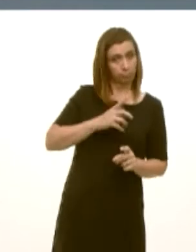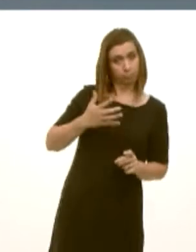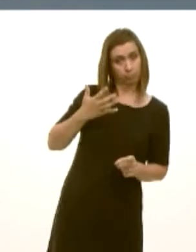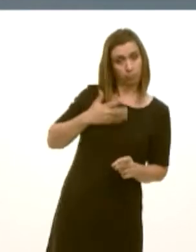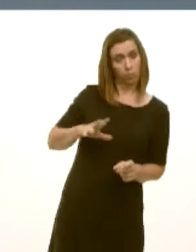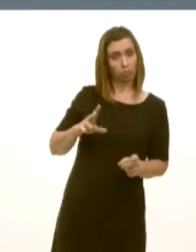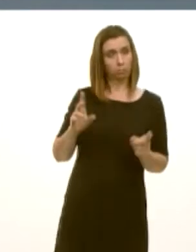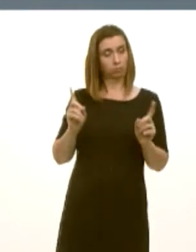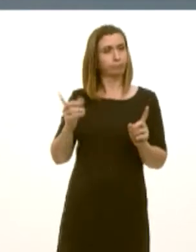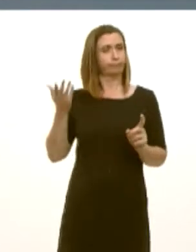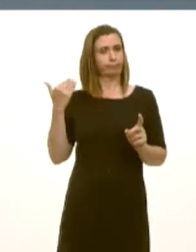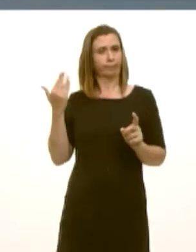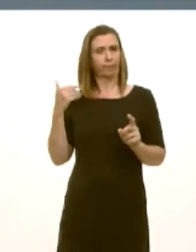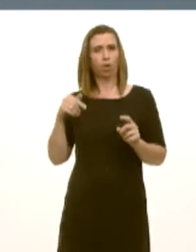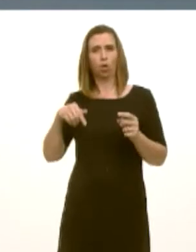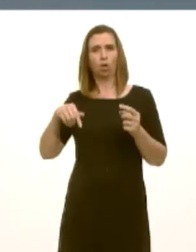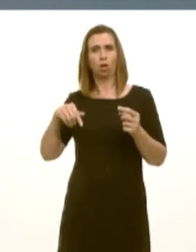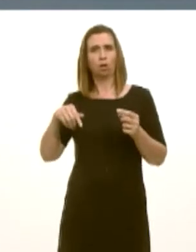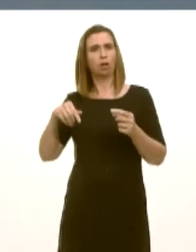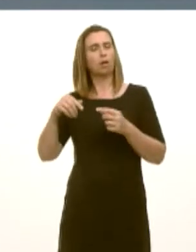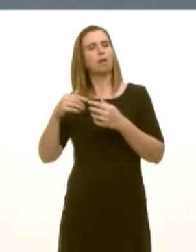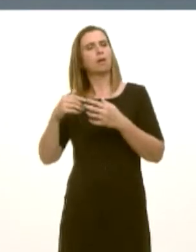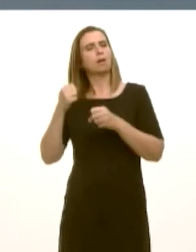been previously undertaken or not by public bodies.